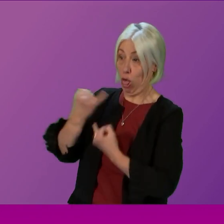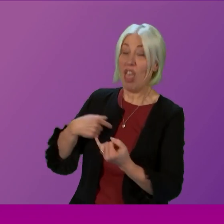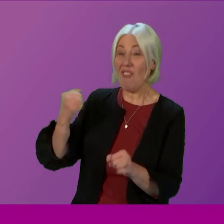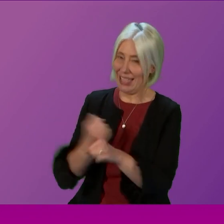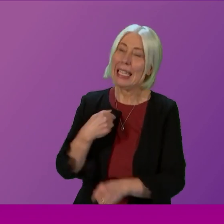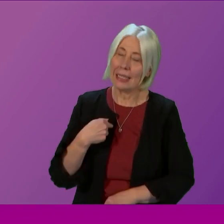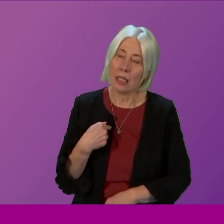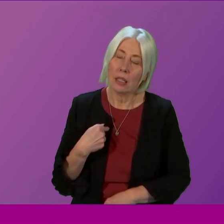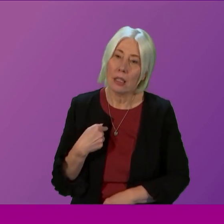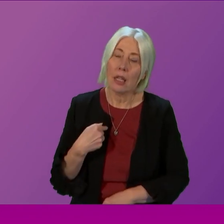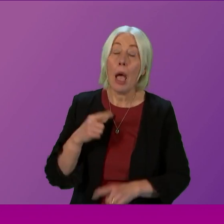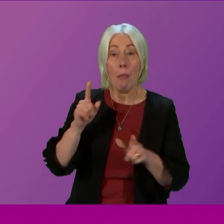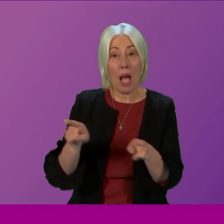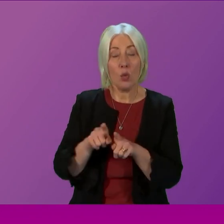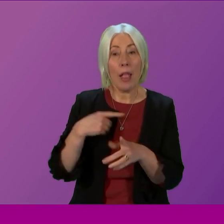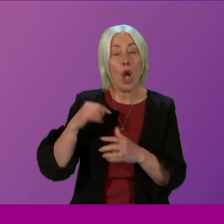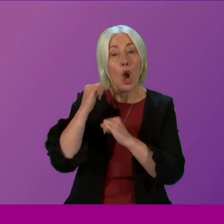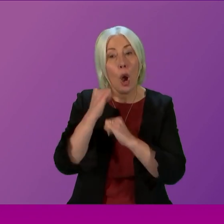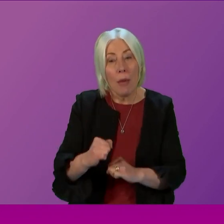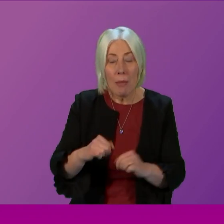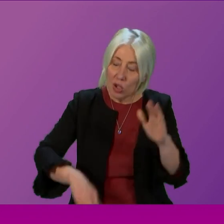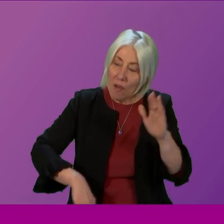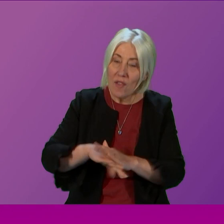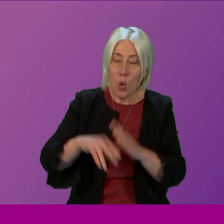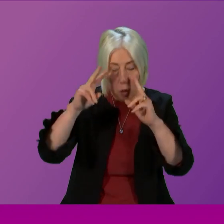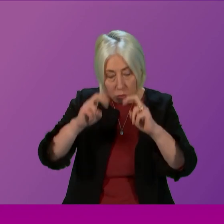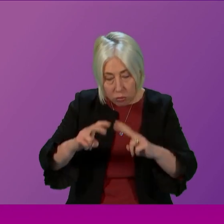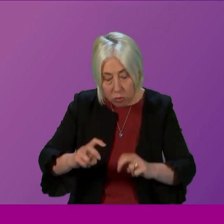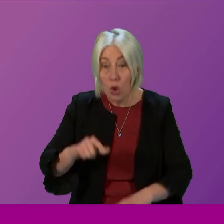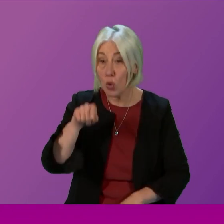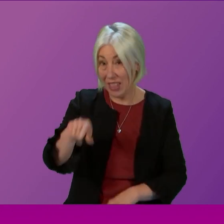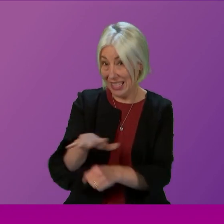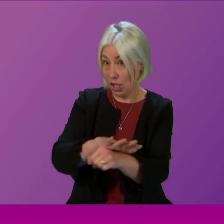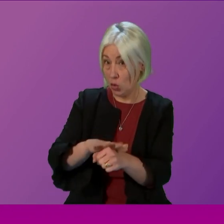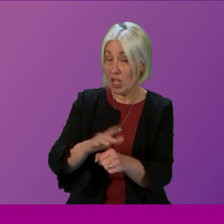There is also a commitment to have a full inquiry into the matter as soon as possible